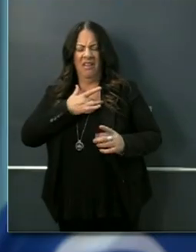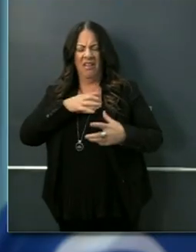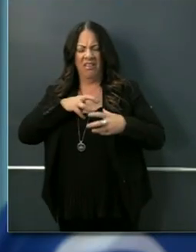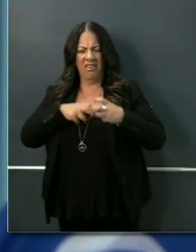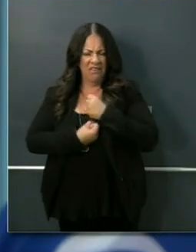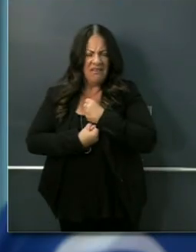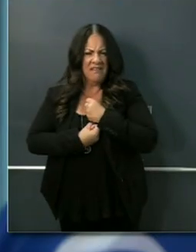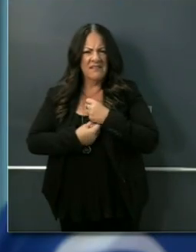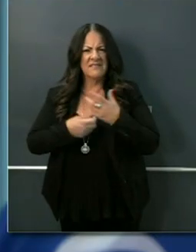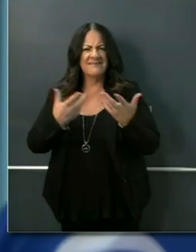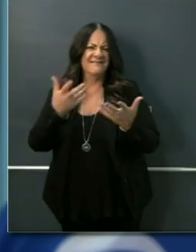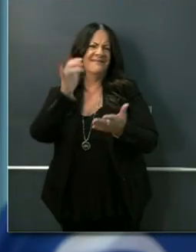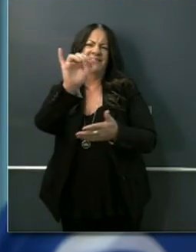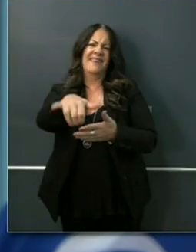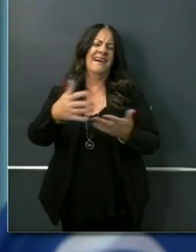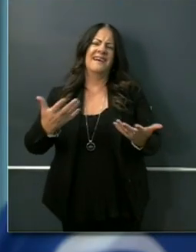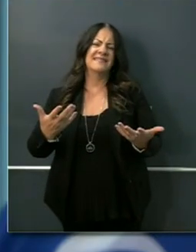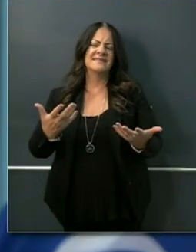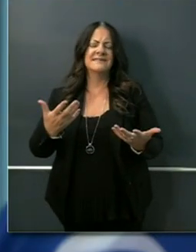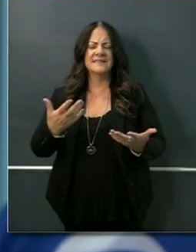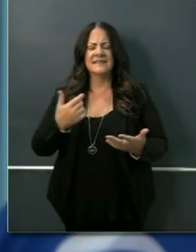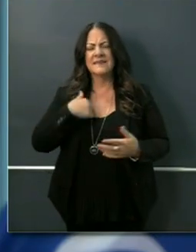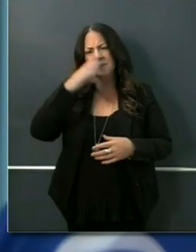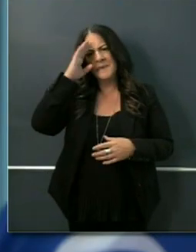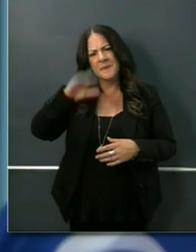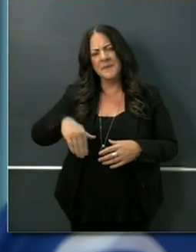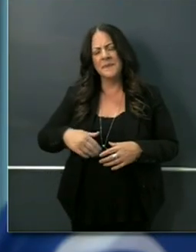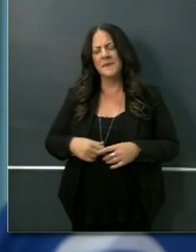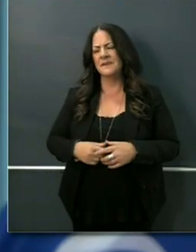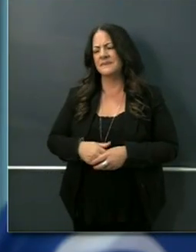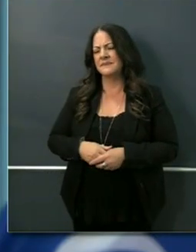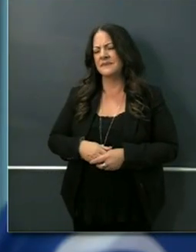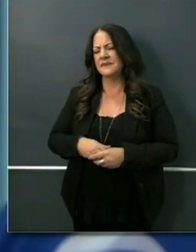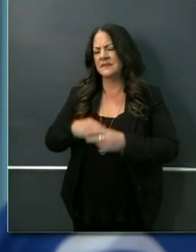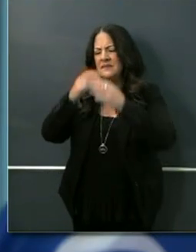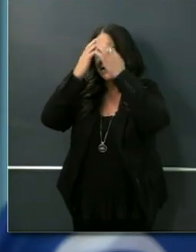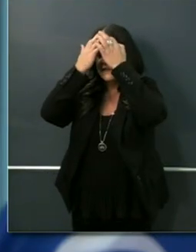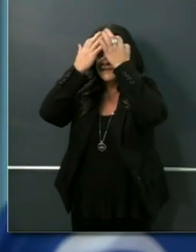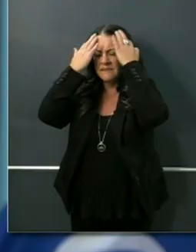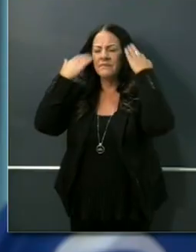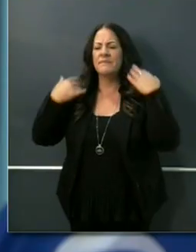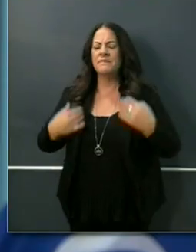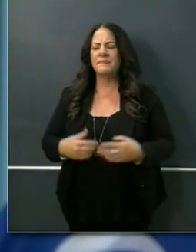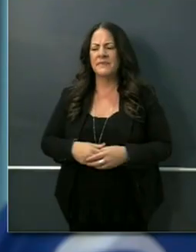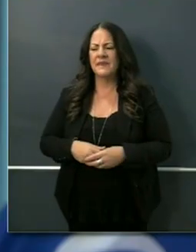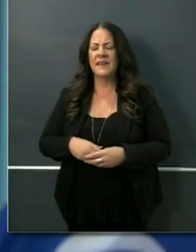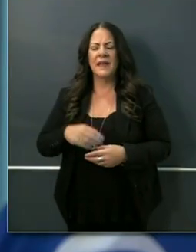REPRESENT FAMILIES AND LIVES LOST AND THE JOURNEY THAT THEIR FAMILIES WILL BE ON AND THEIR